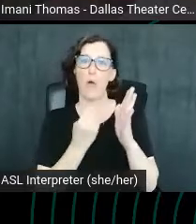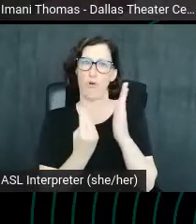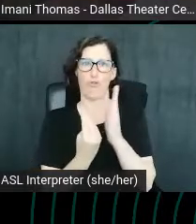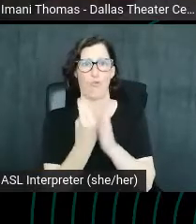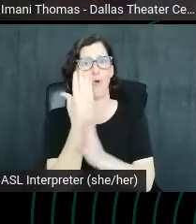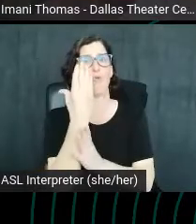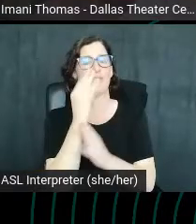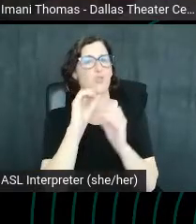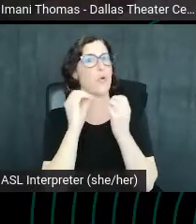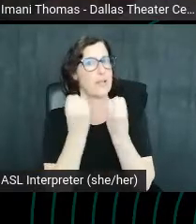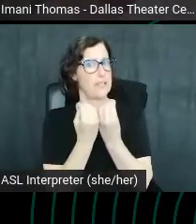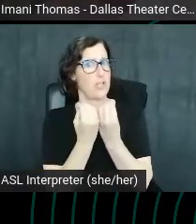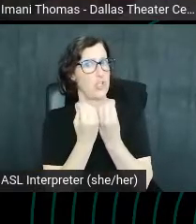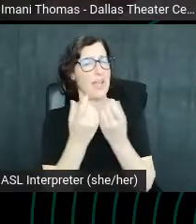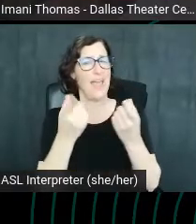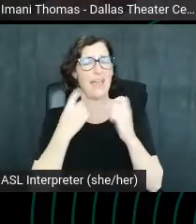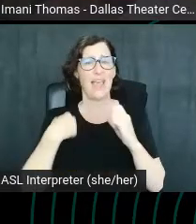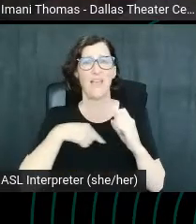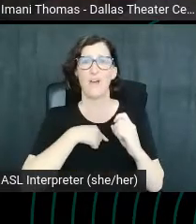and it also gave us a direct voice to our audience.